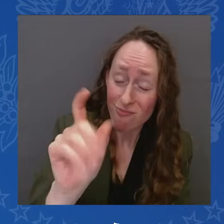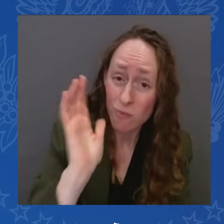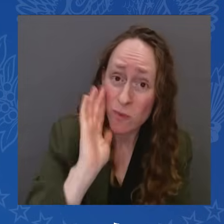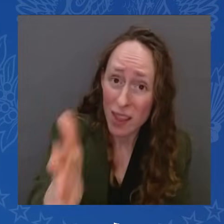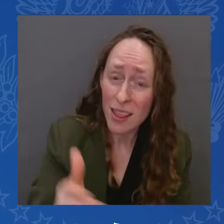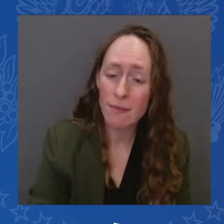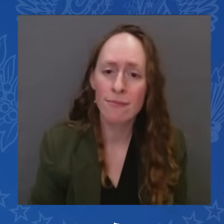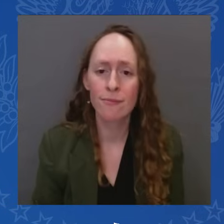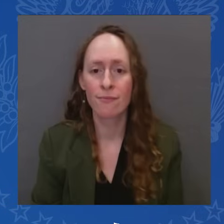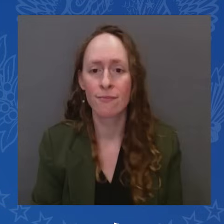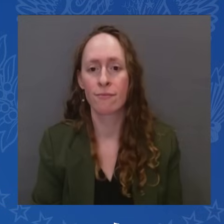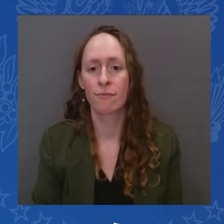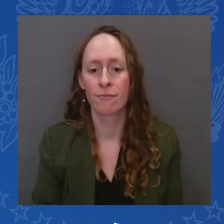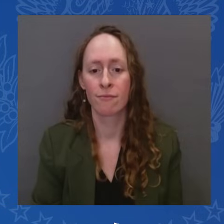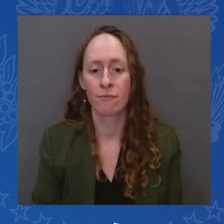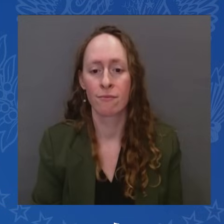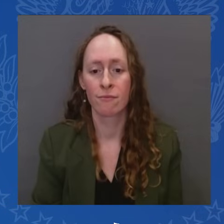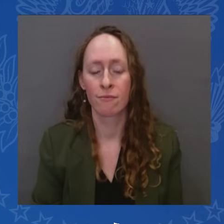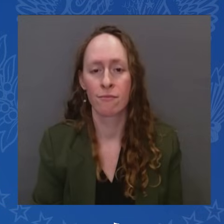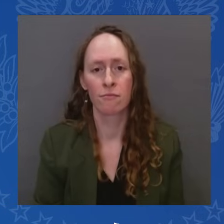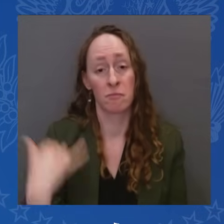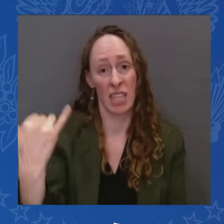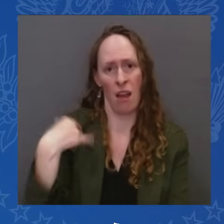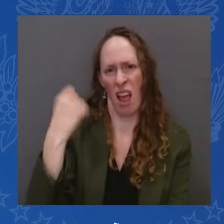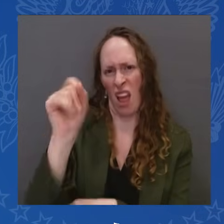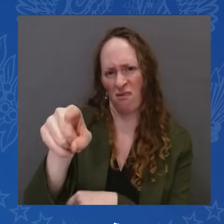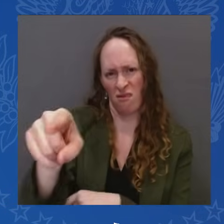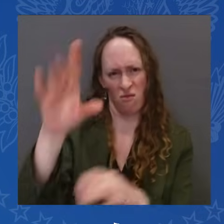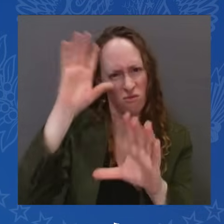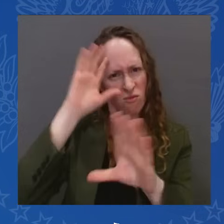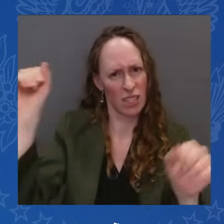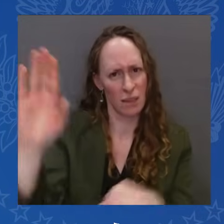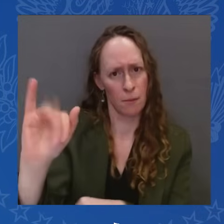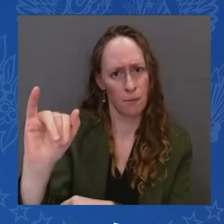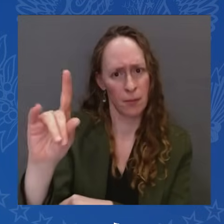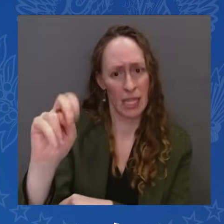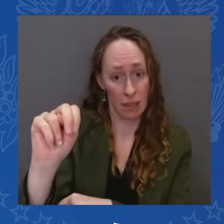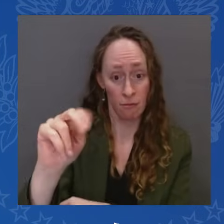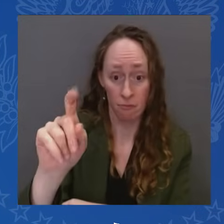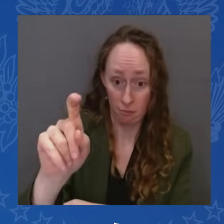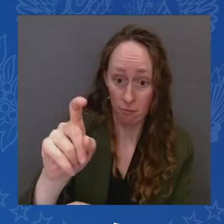ready to support the initiative of inviting Ukraine to be member -- member of NATO? Thank you.